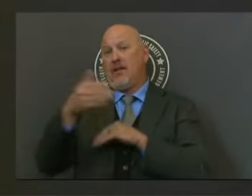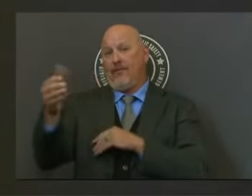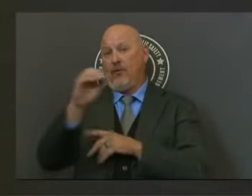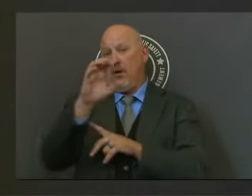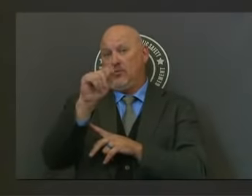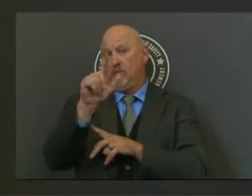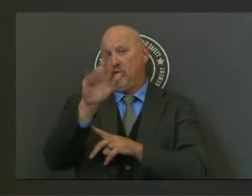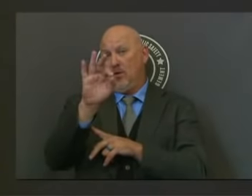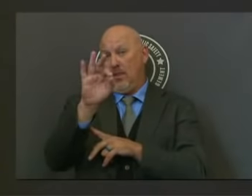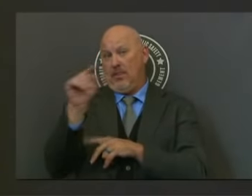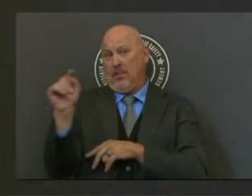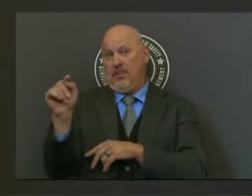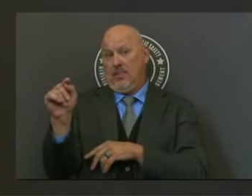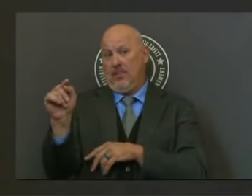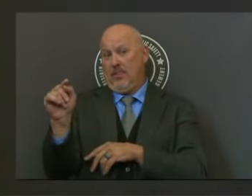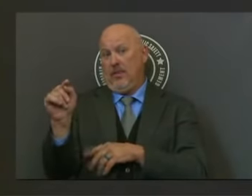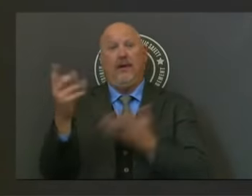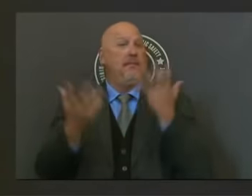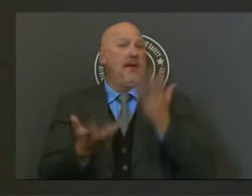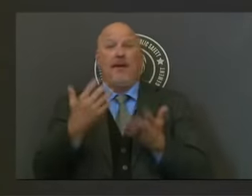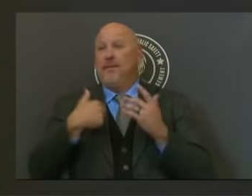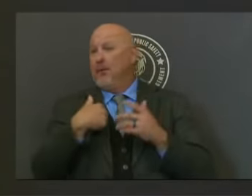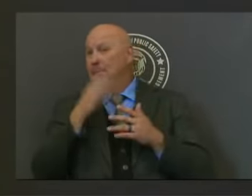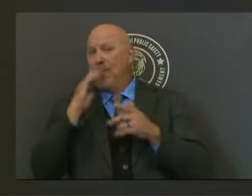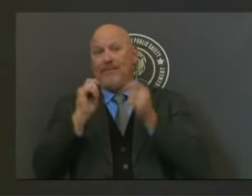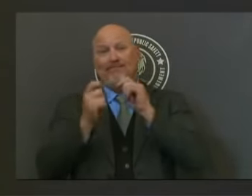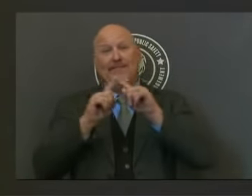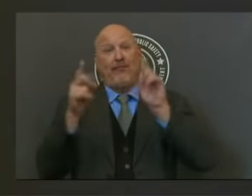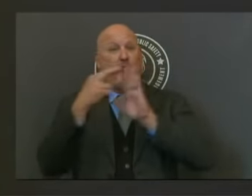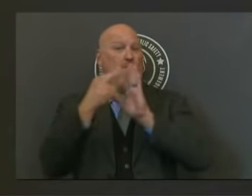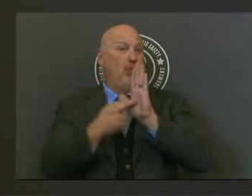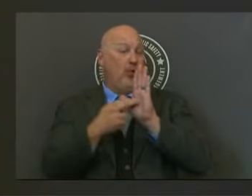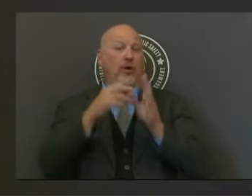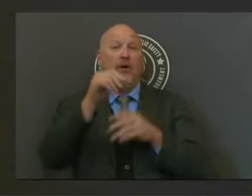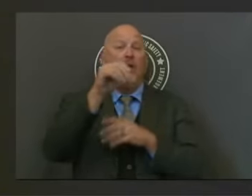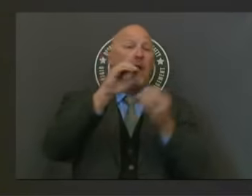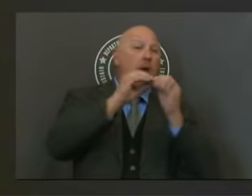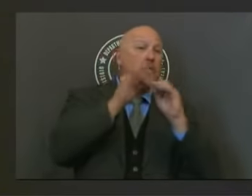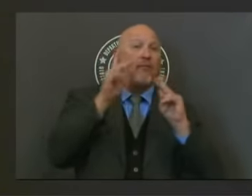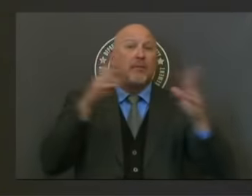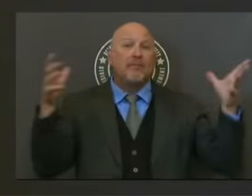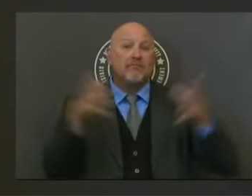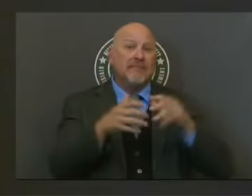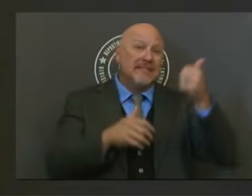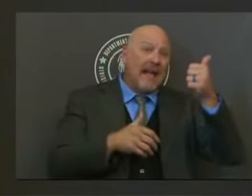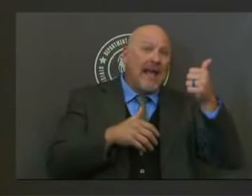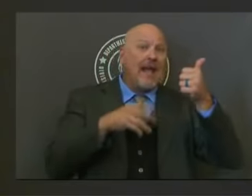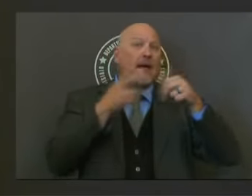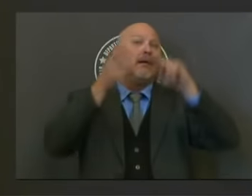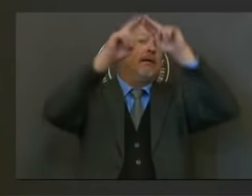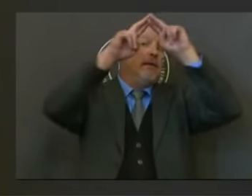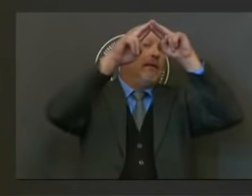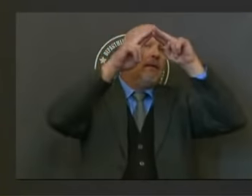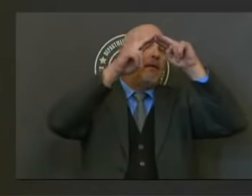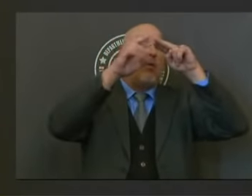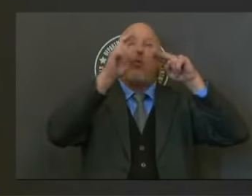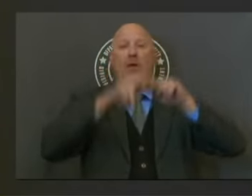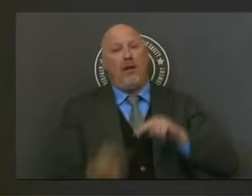size so social S. casual social